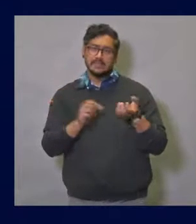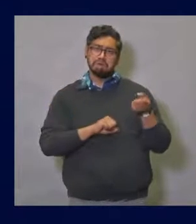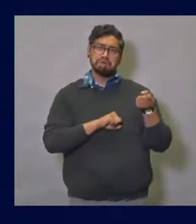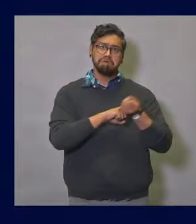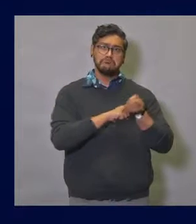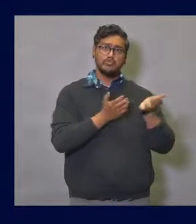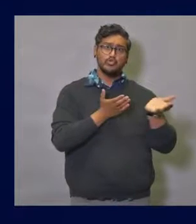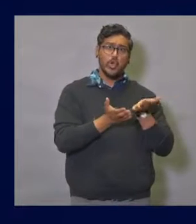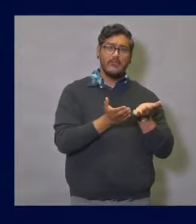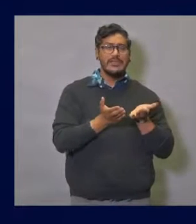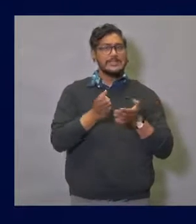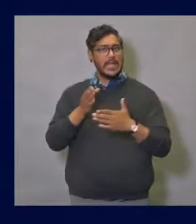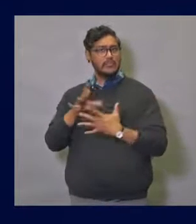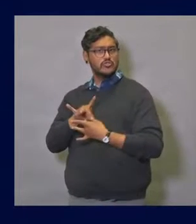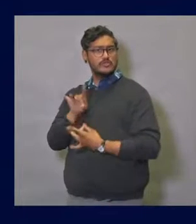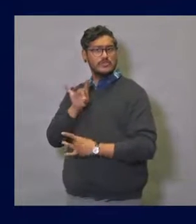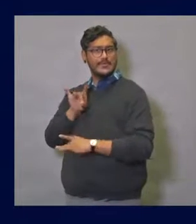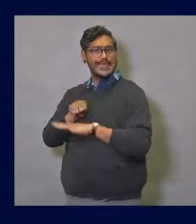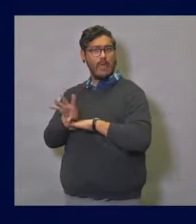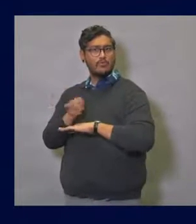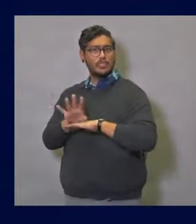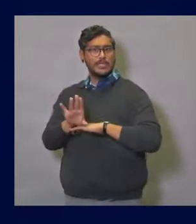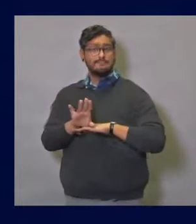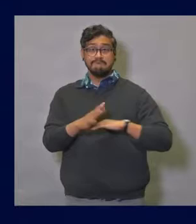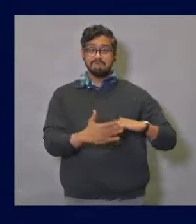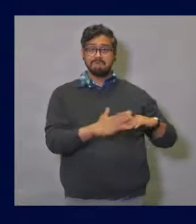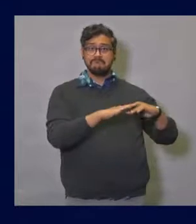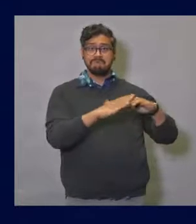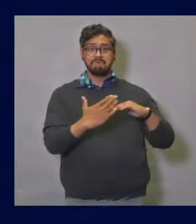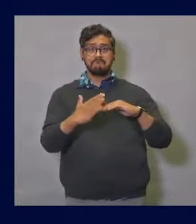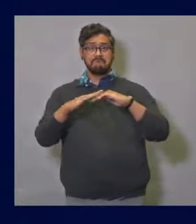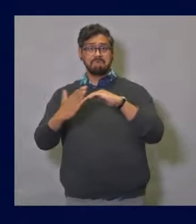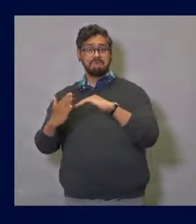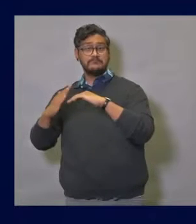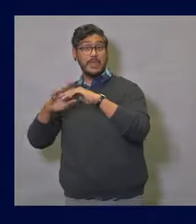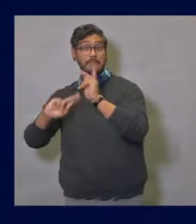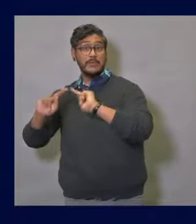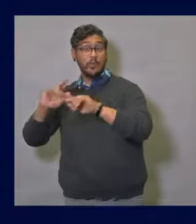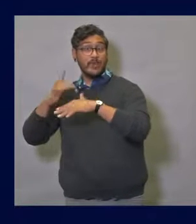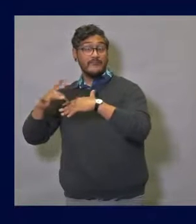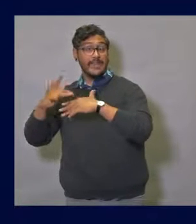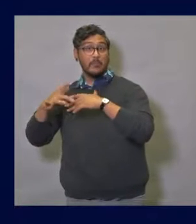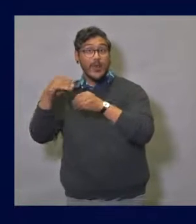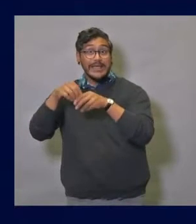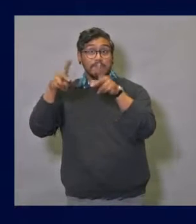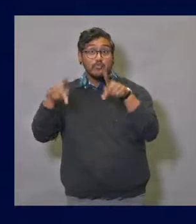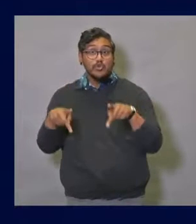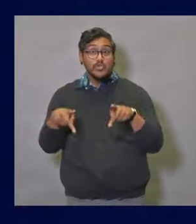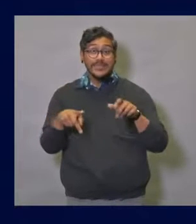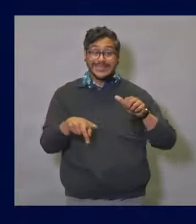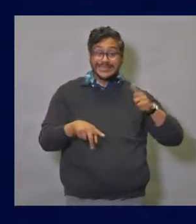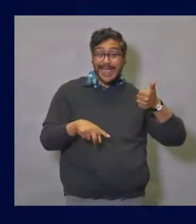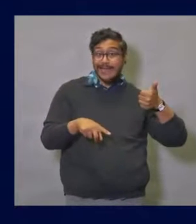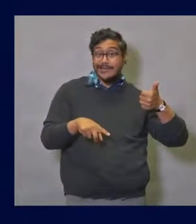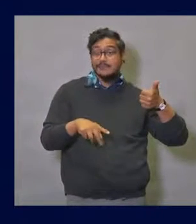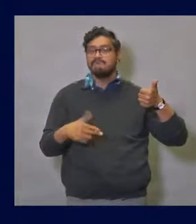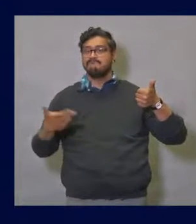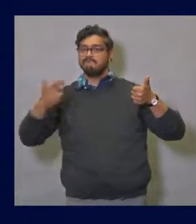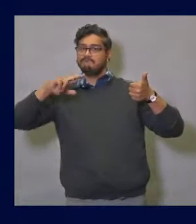ESPACIOS INTERIORES CON